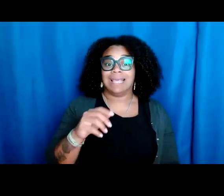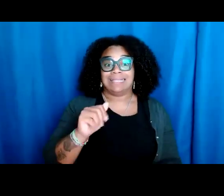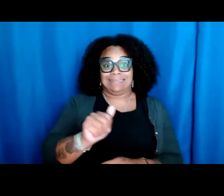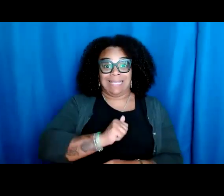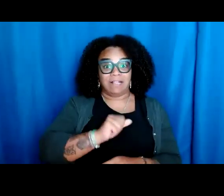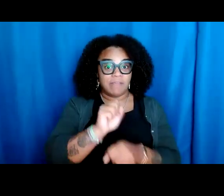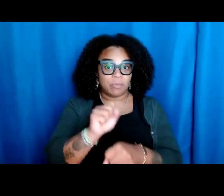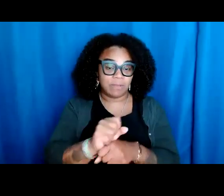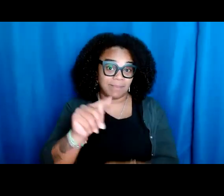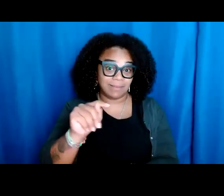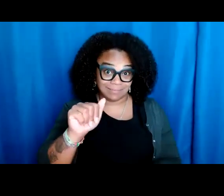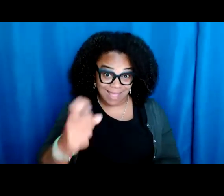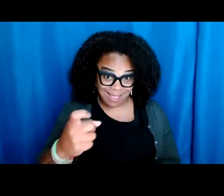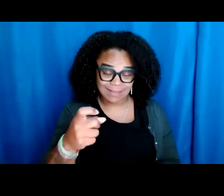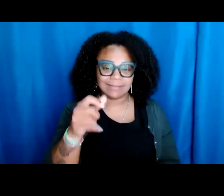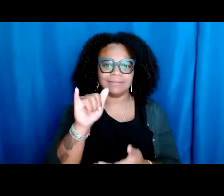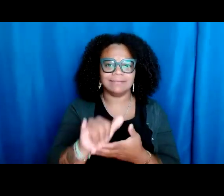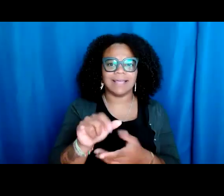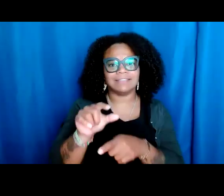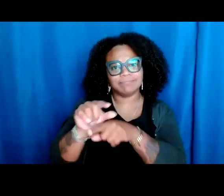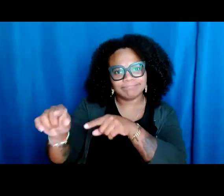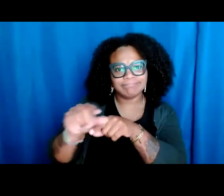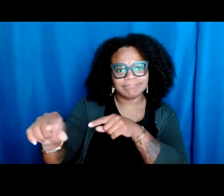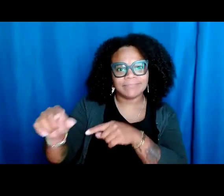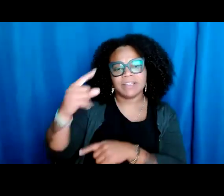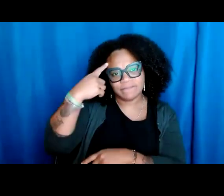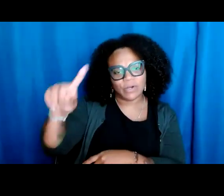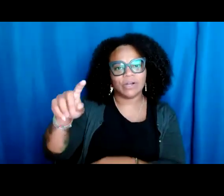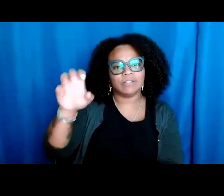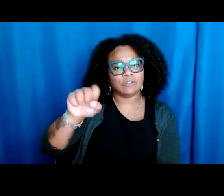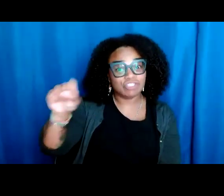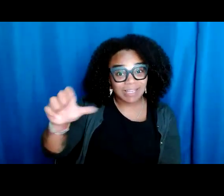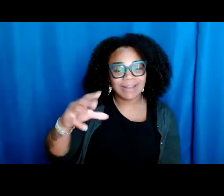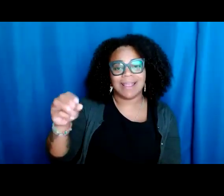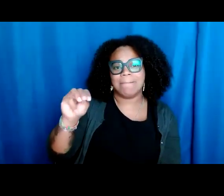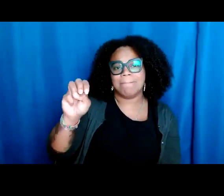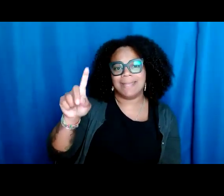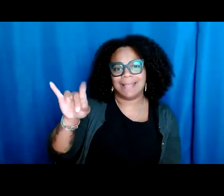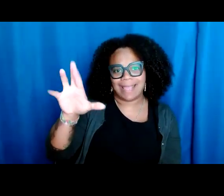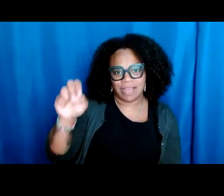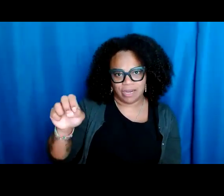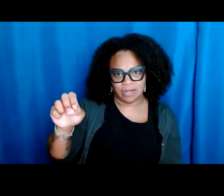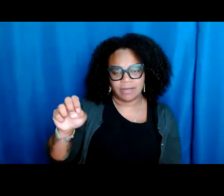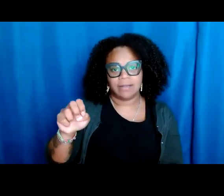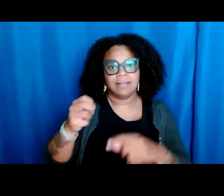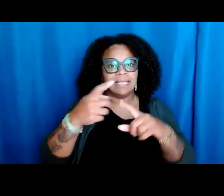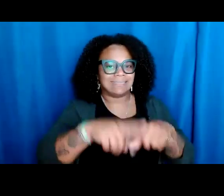contributions that you make to Social Security and Medicare based on your business profits of